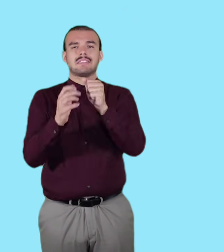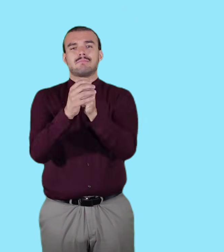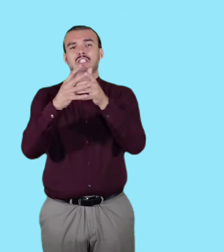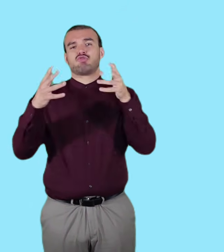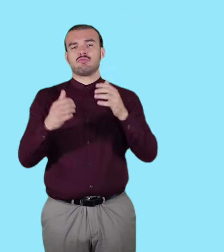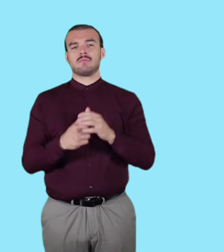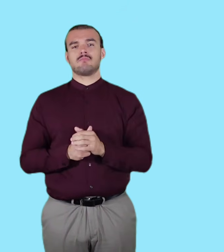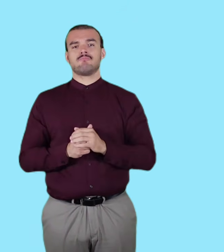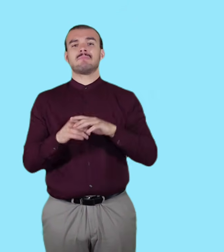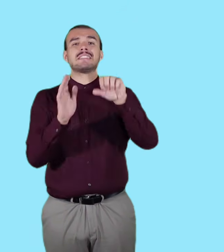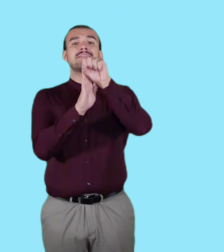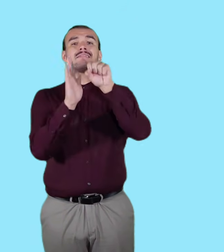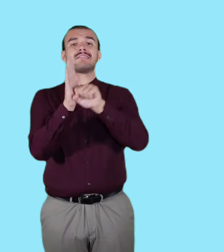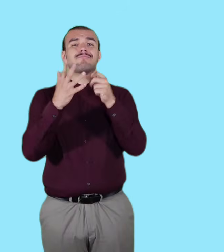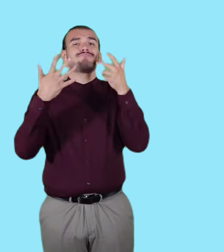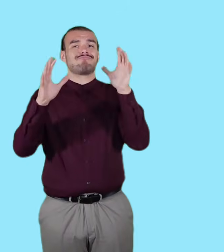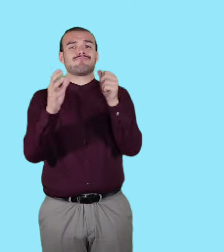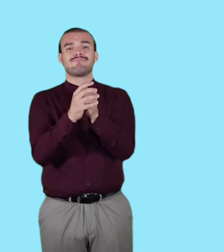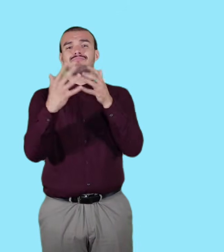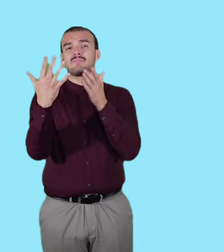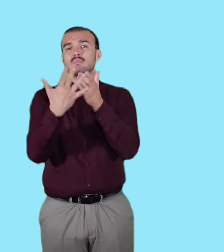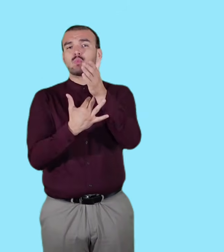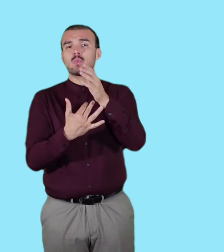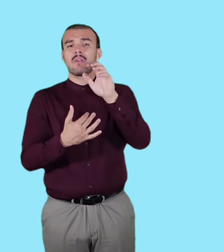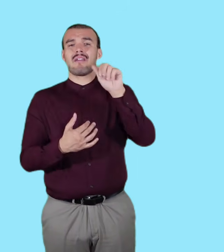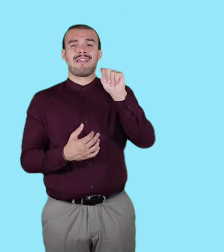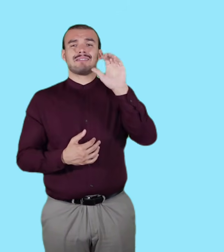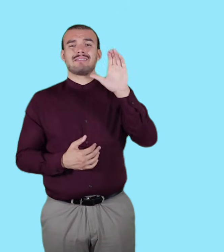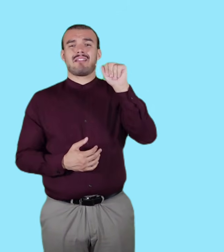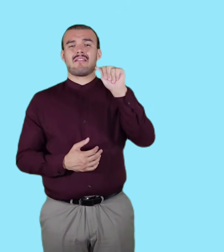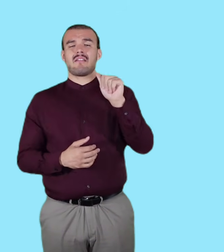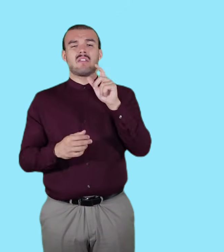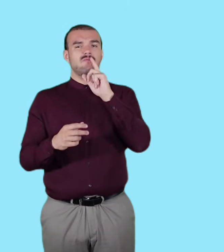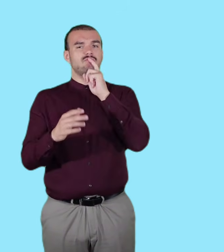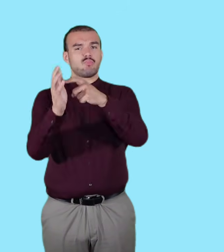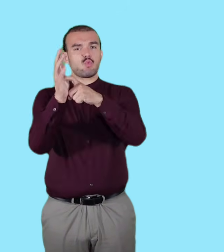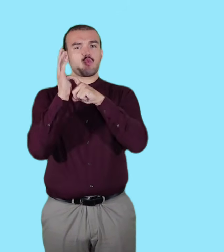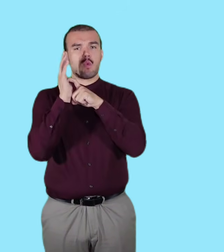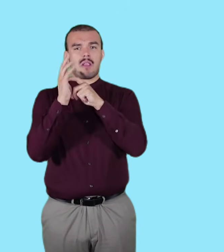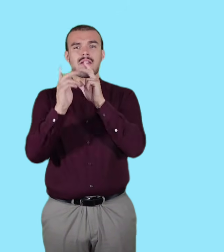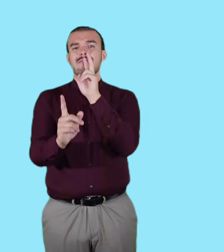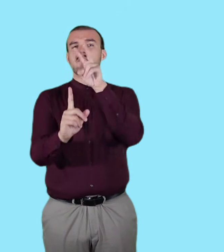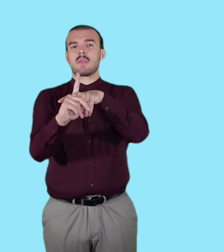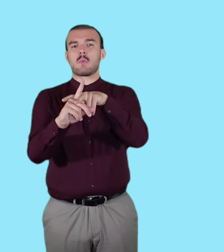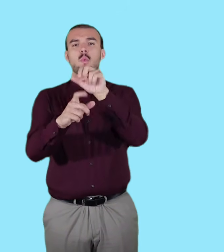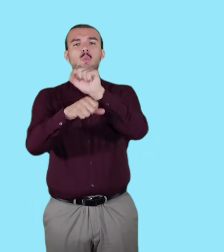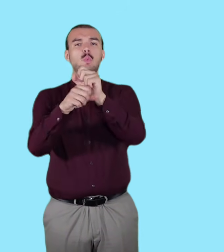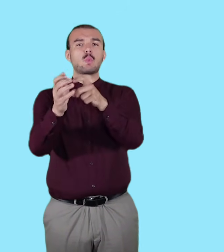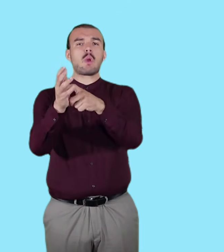States that expanded Medicaid through the ACA will be required to implement work requirements